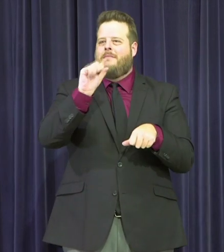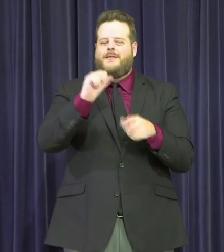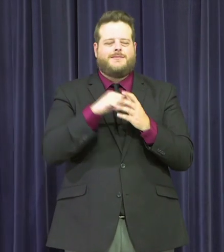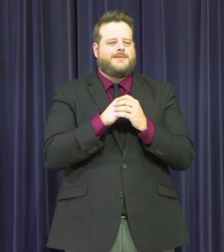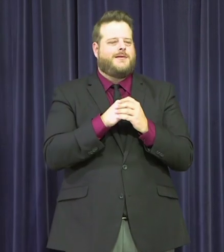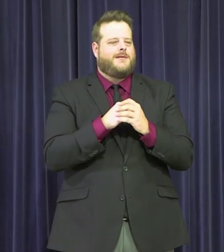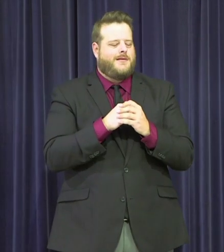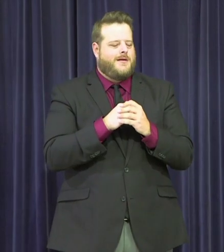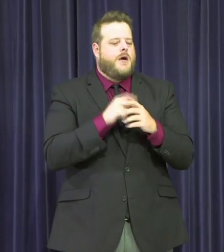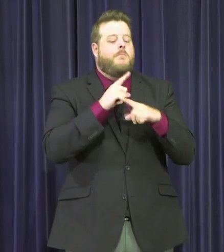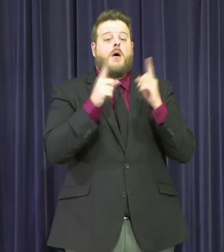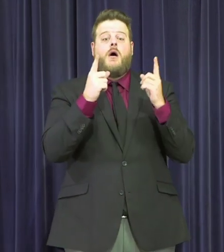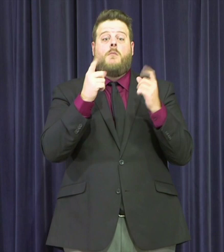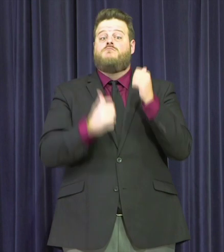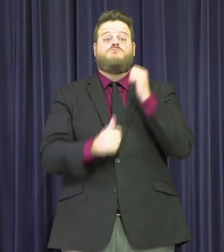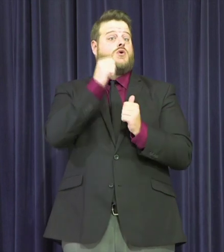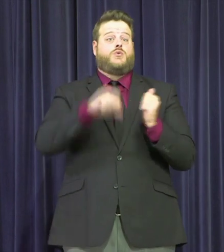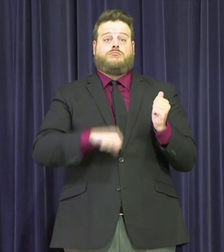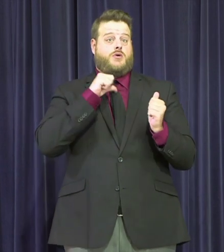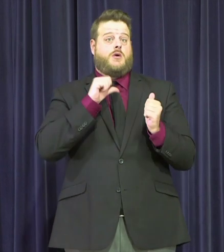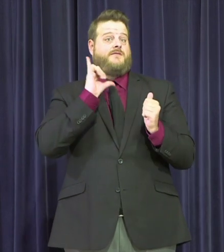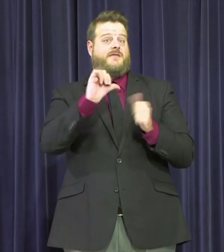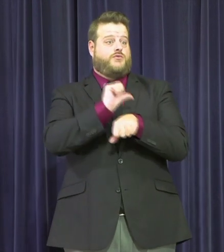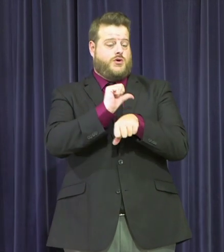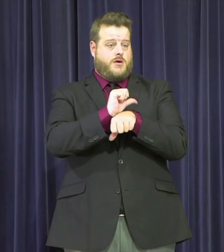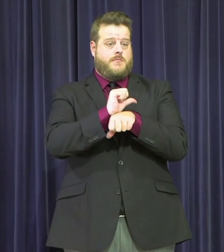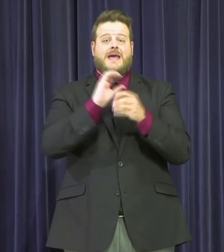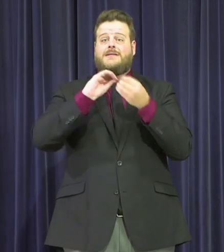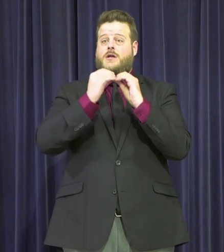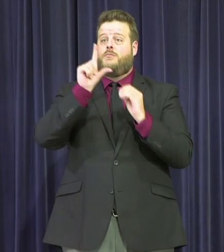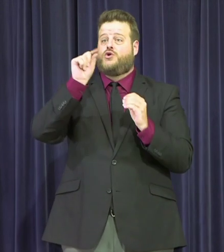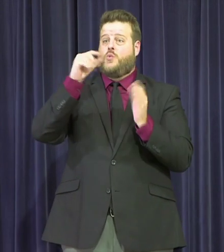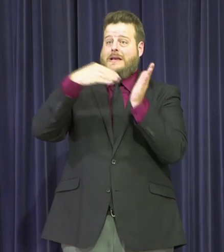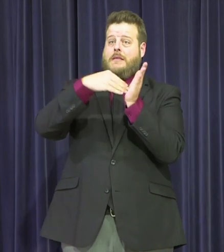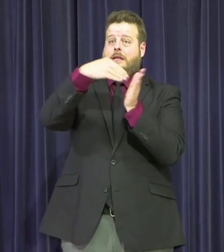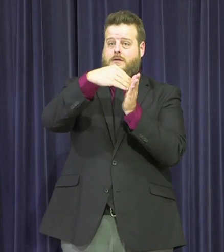The thing I am most proud of is the number "20 million" and that's the number of people